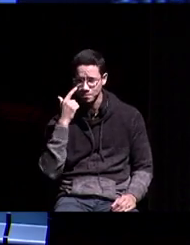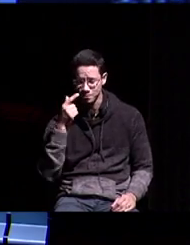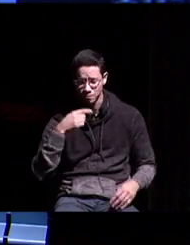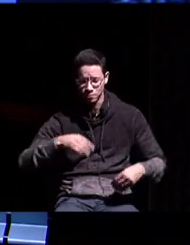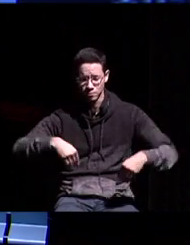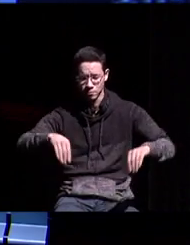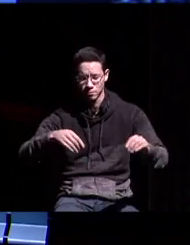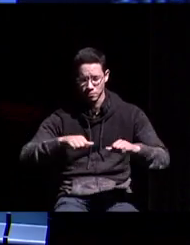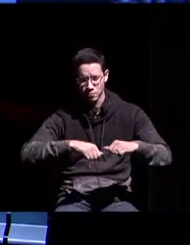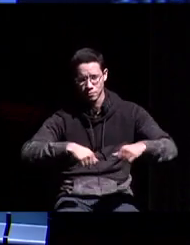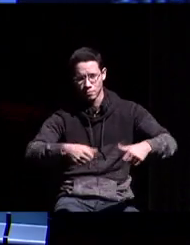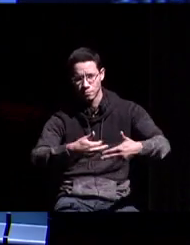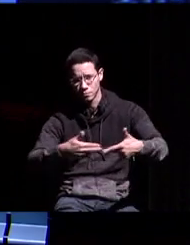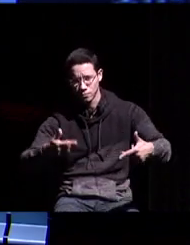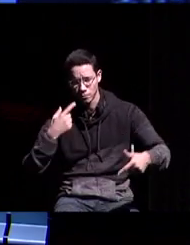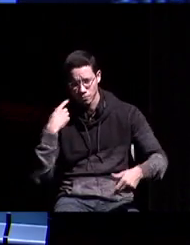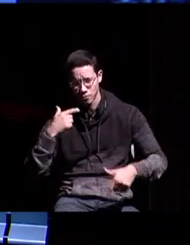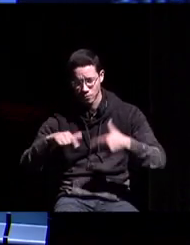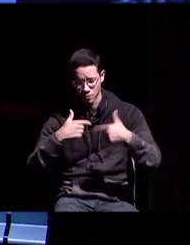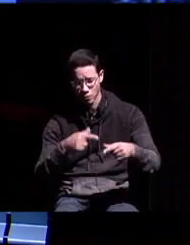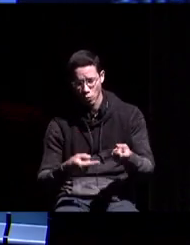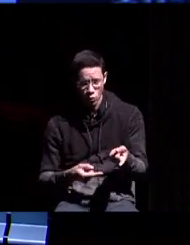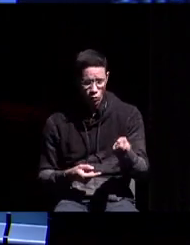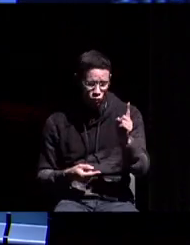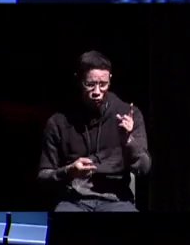for a single hotel but for an outsourced